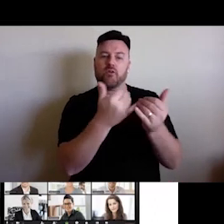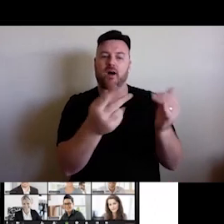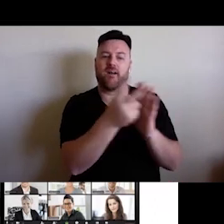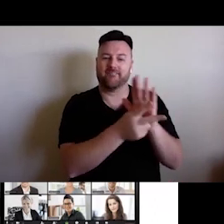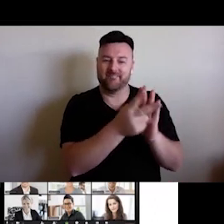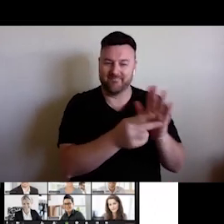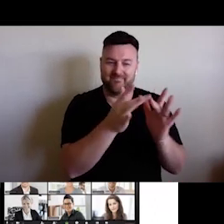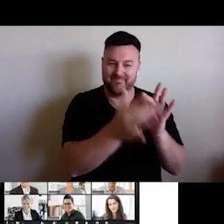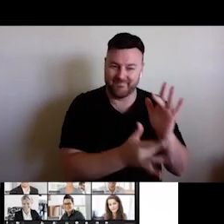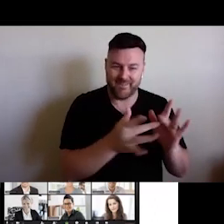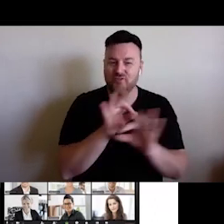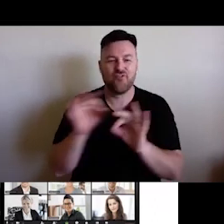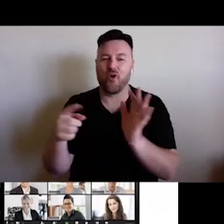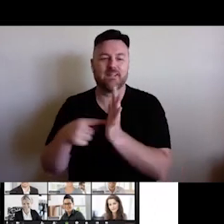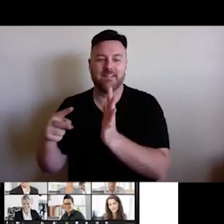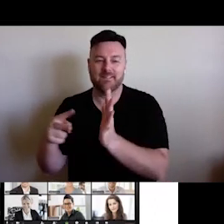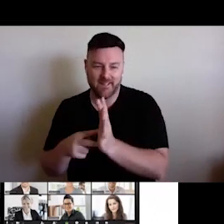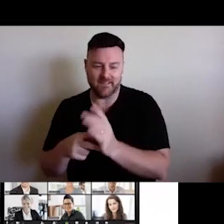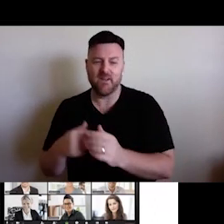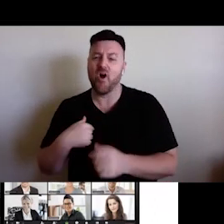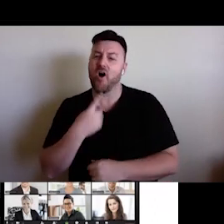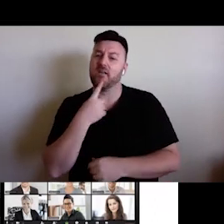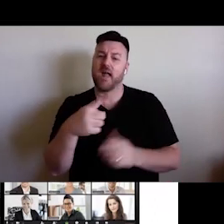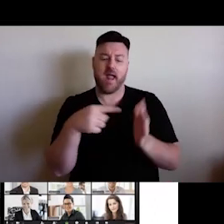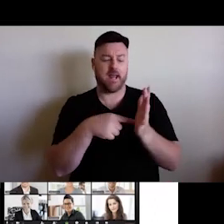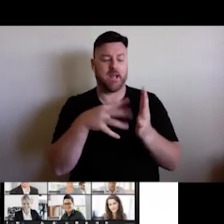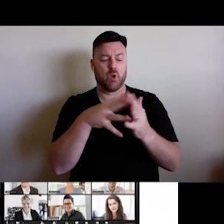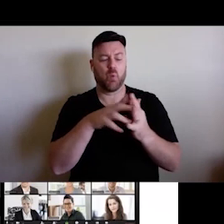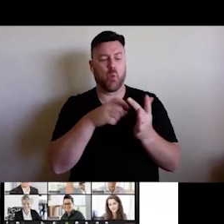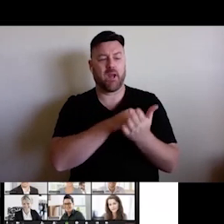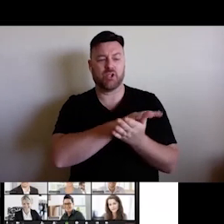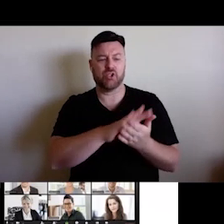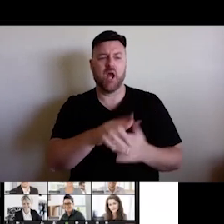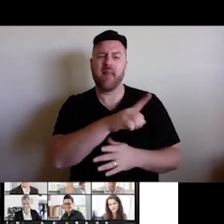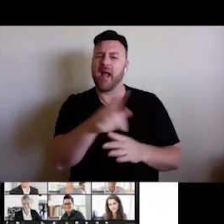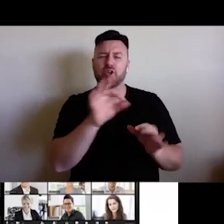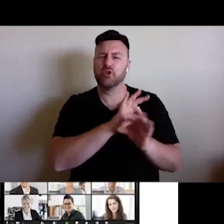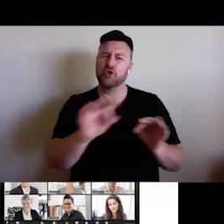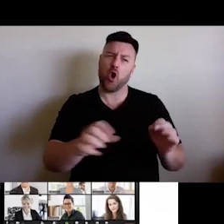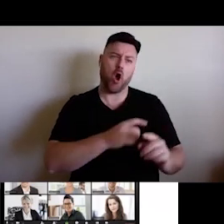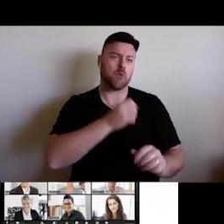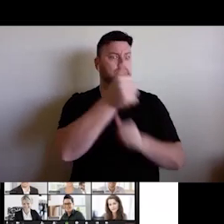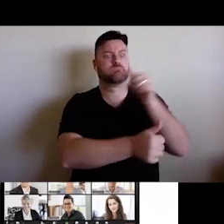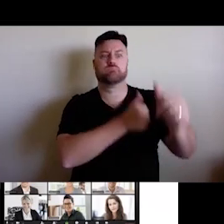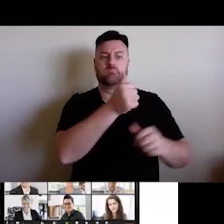biggest video platform, but in the livestreaming space, it's the one to kind of watch for creatives. And you probably know Twitch because